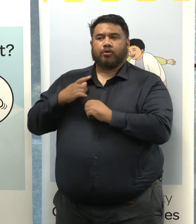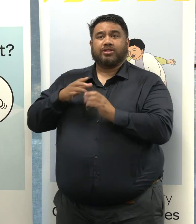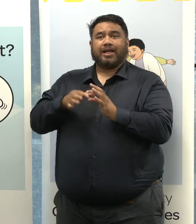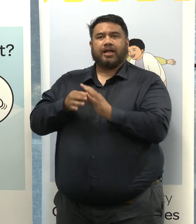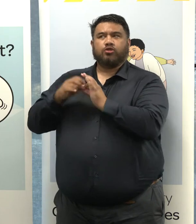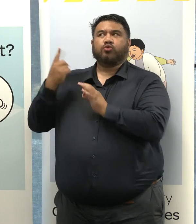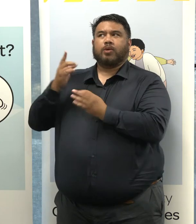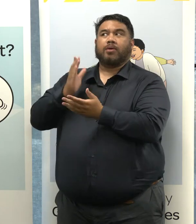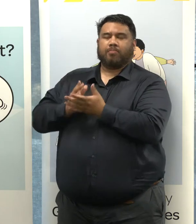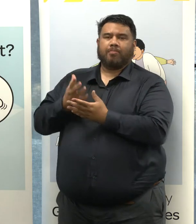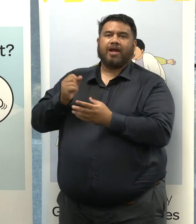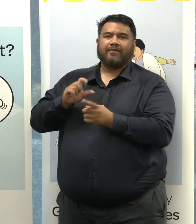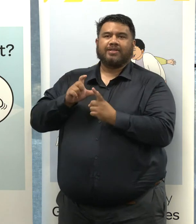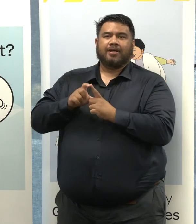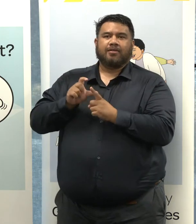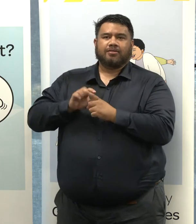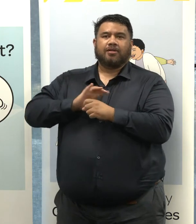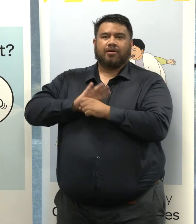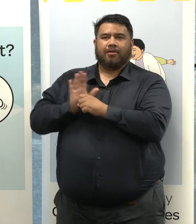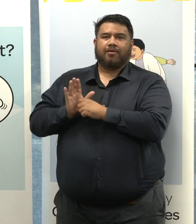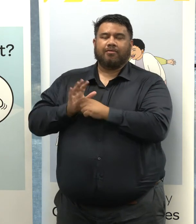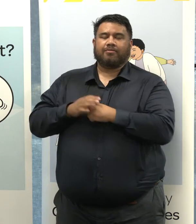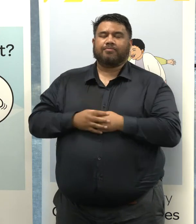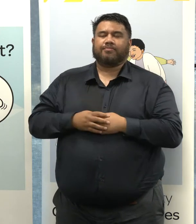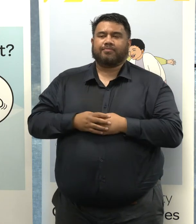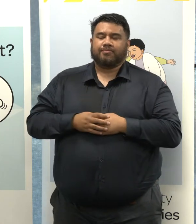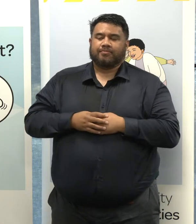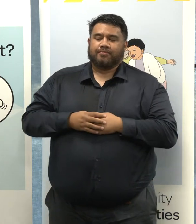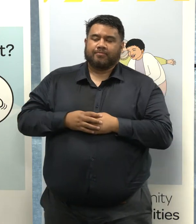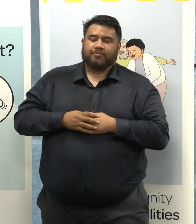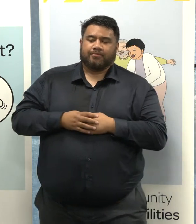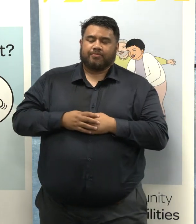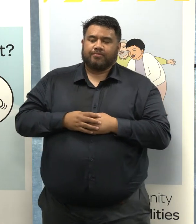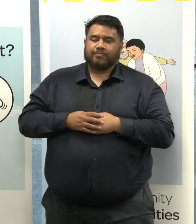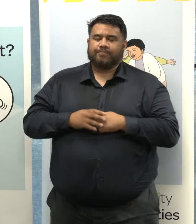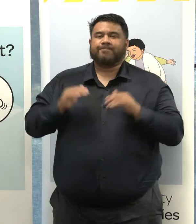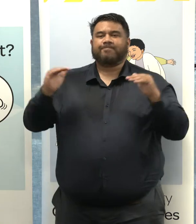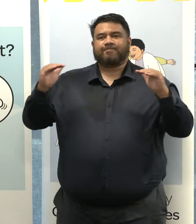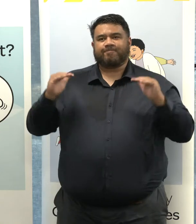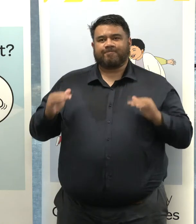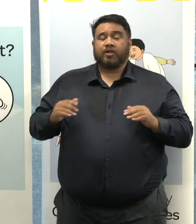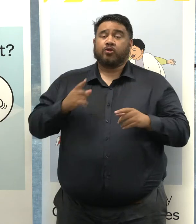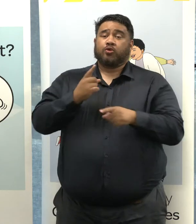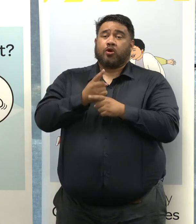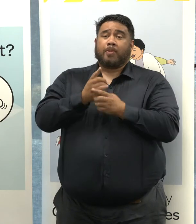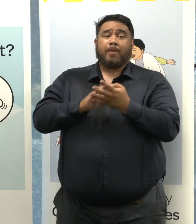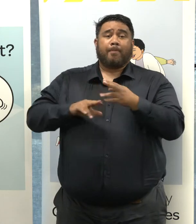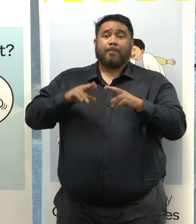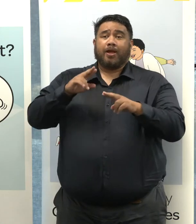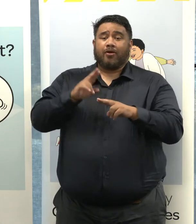At least 38 cases in the week ending 5 March were epidemiologically linked to the Delta outbreak but none of them